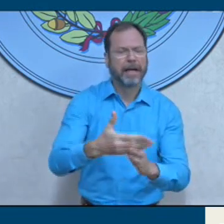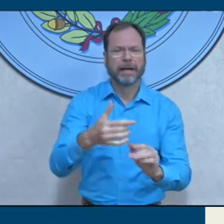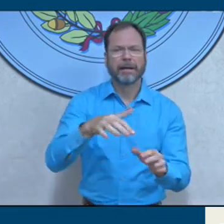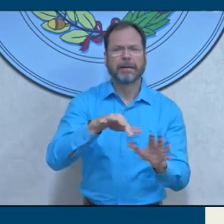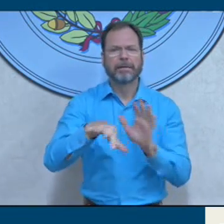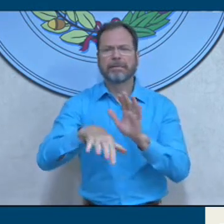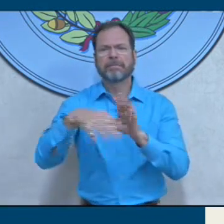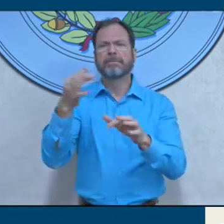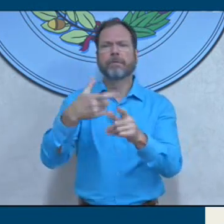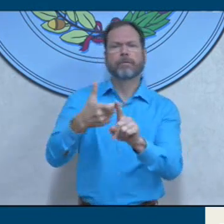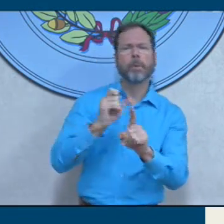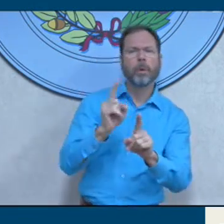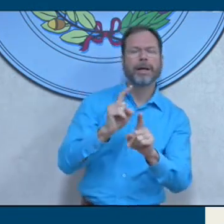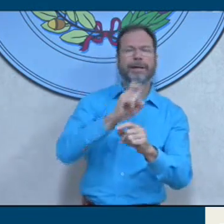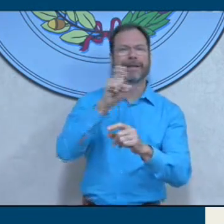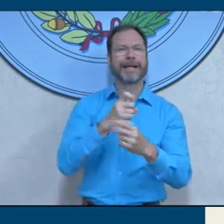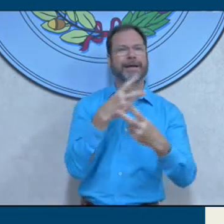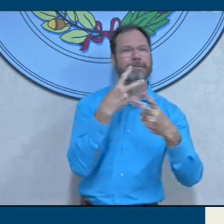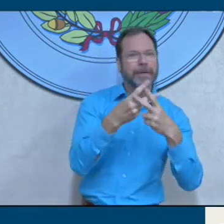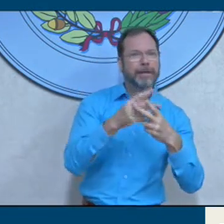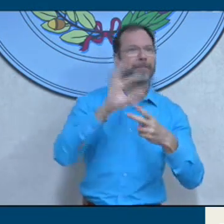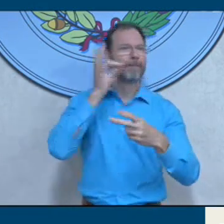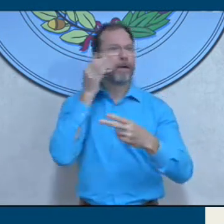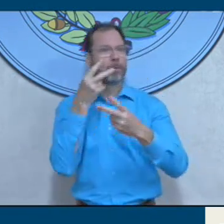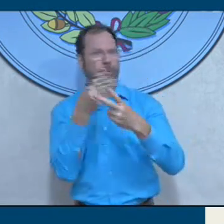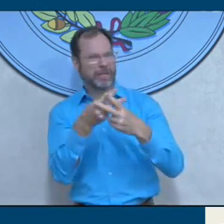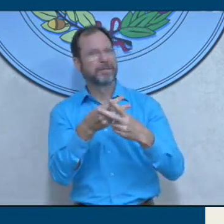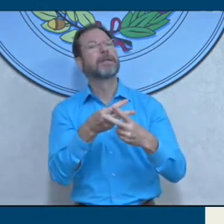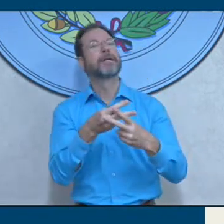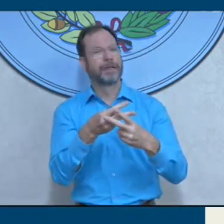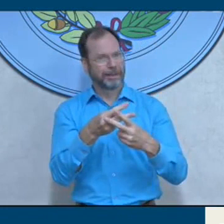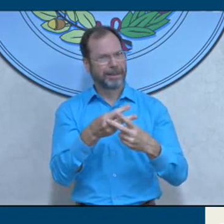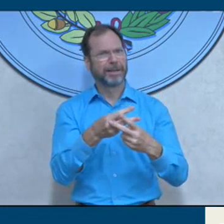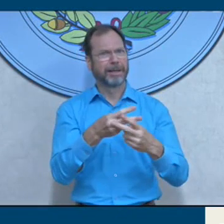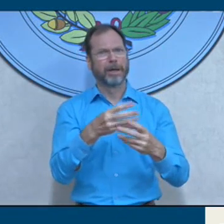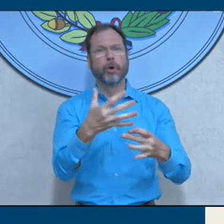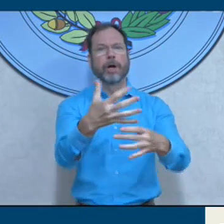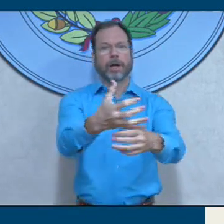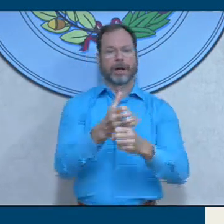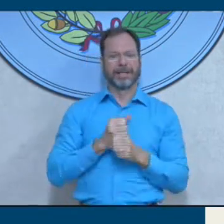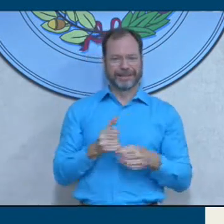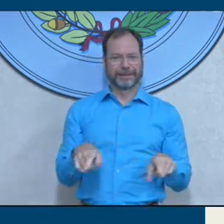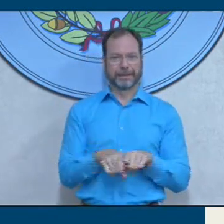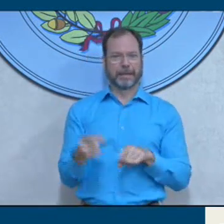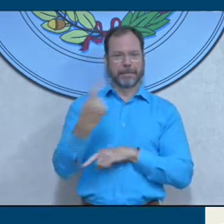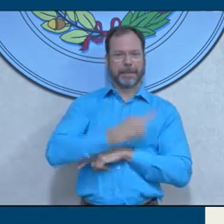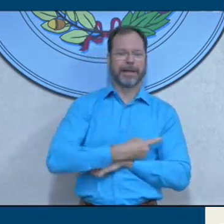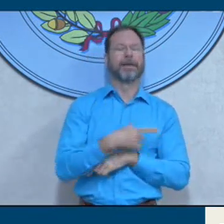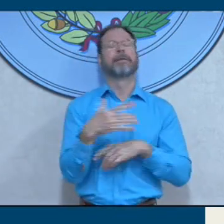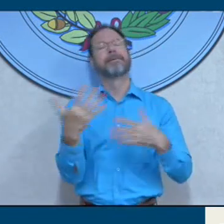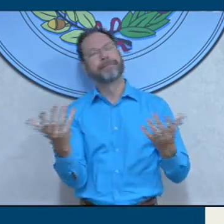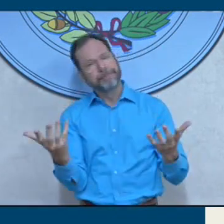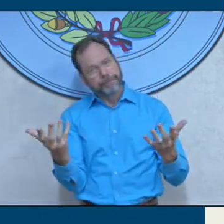THOSE CAME FROM A BATCH OF POSITIVE TESTS THAT HAVE BEEN AGGREGATED OF INMATES IN THE TEXAS PRESENT IN FEDERAL